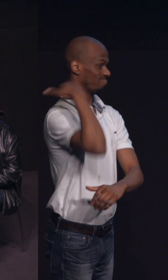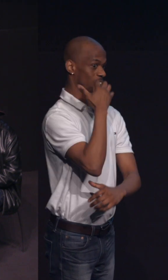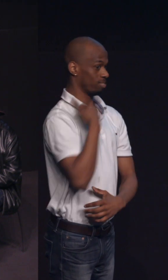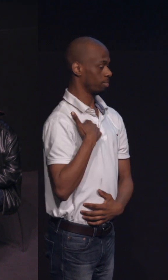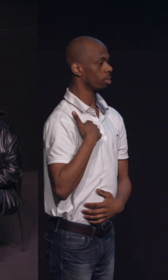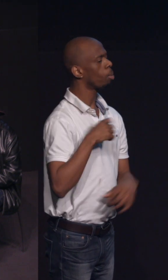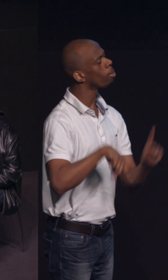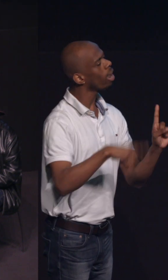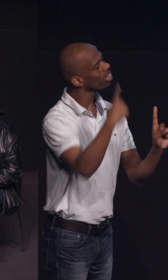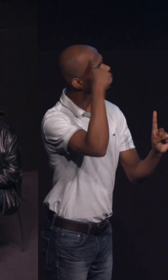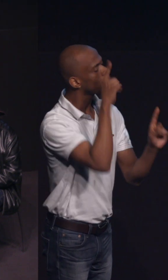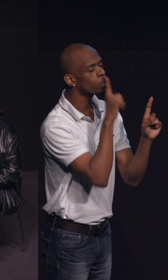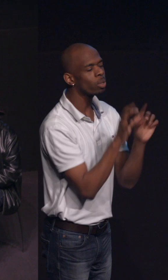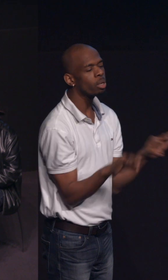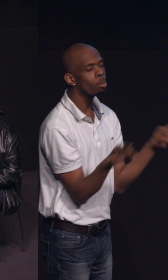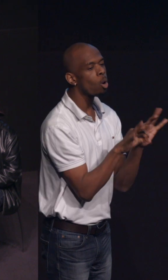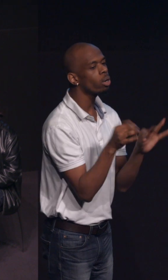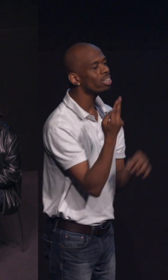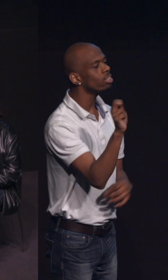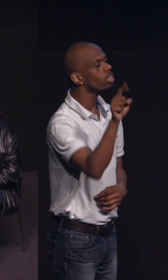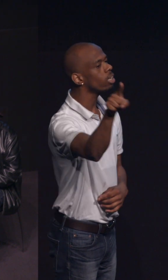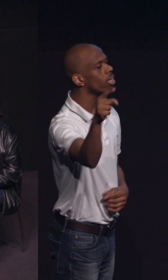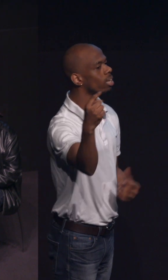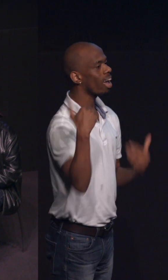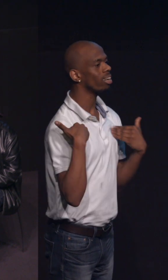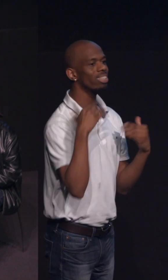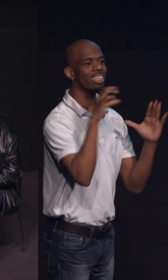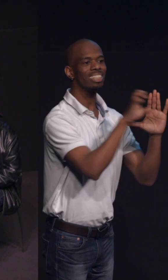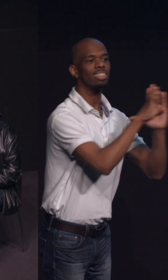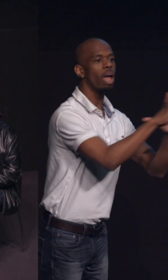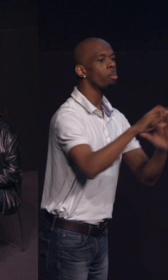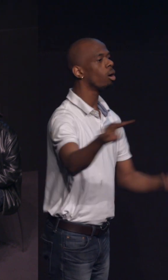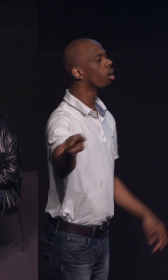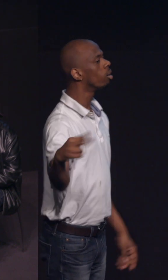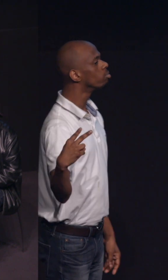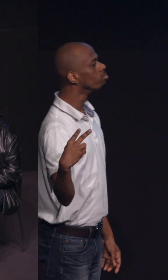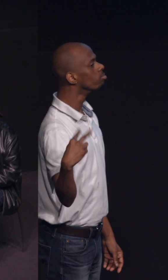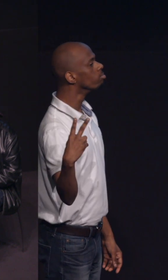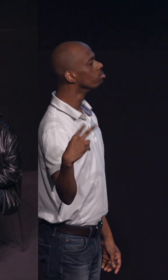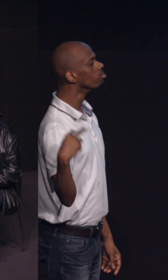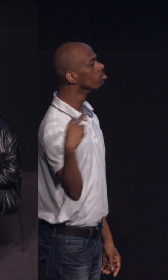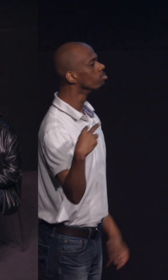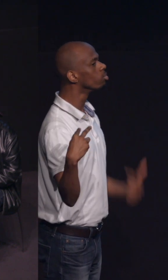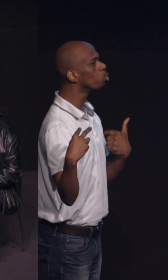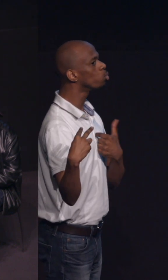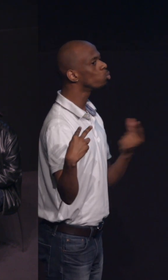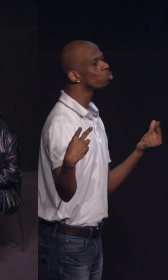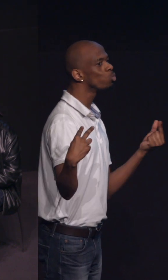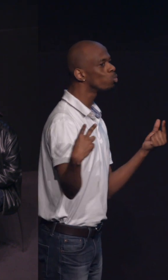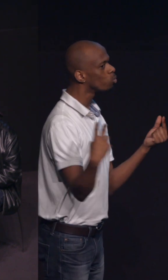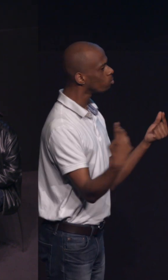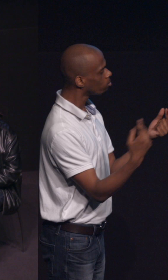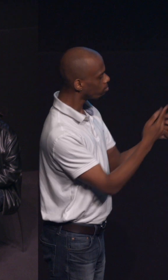I think, of us doing stuff out there on the ground, in the dirt, in the soil, building compost,